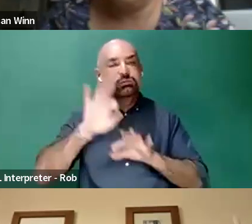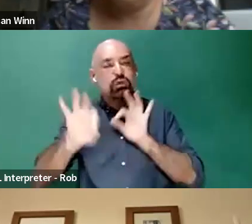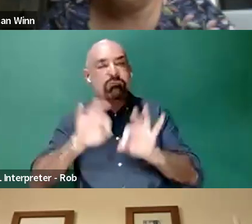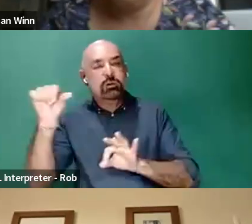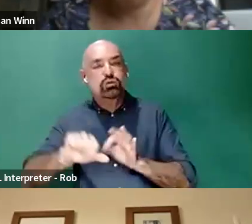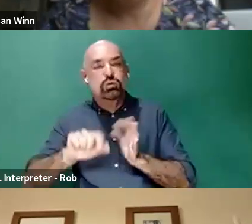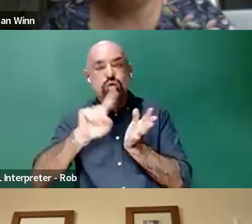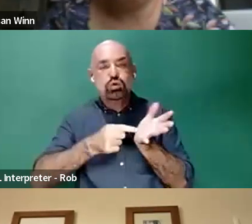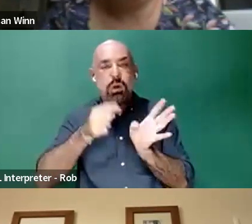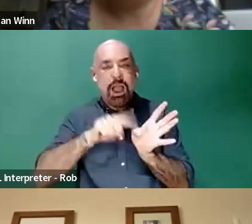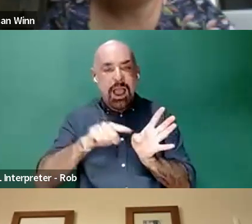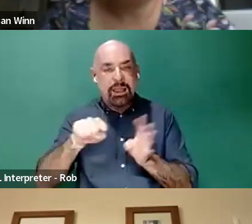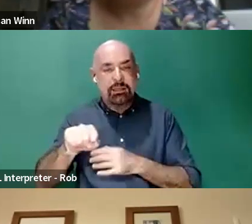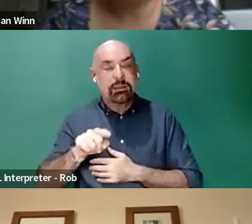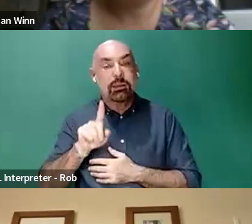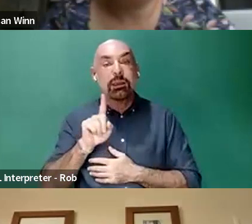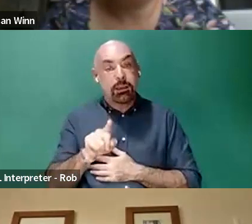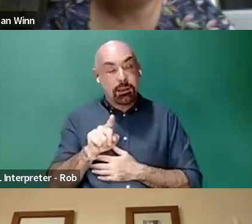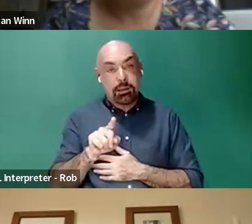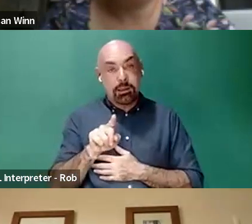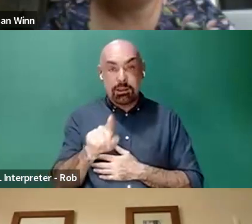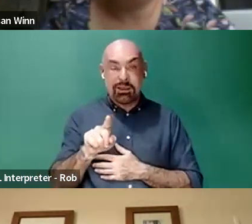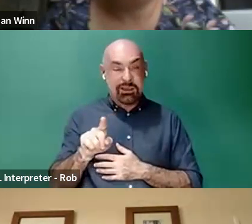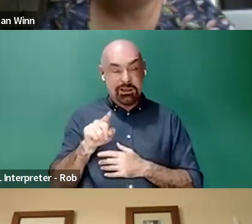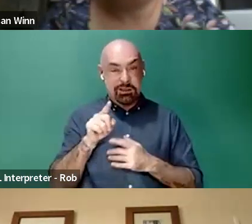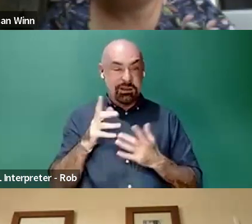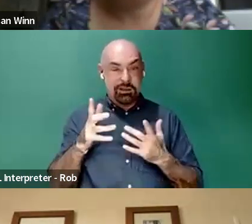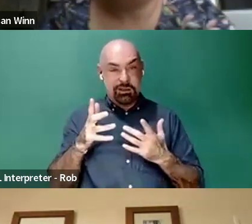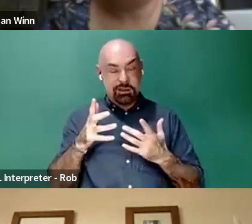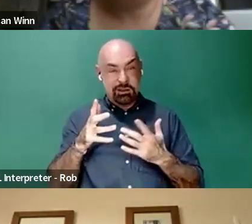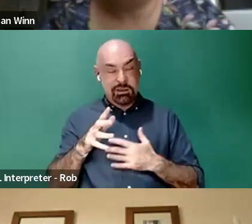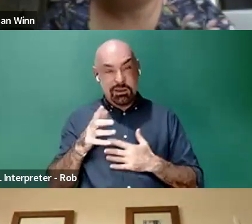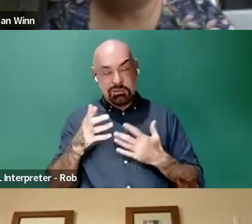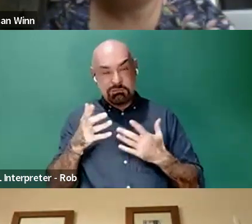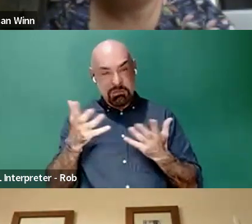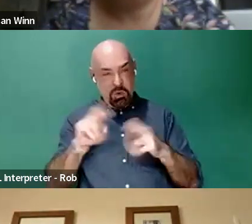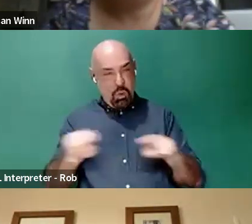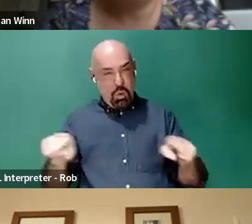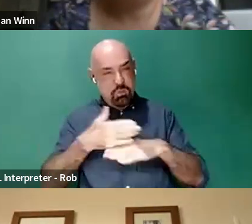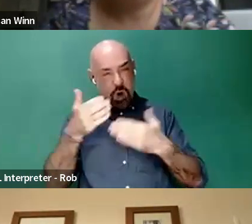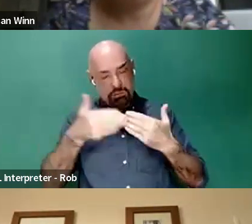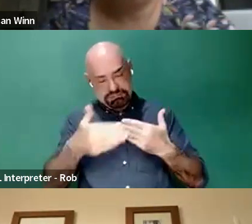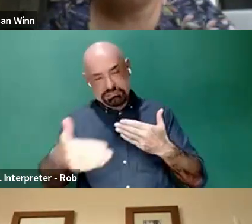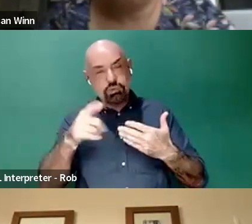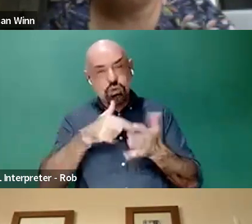Those of you who are off in the four nations, who might be off work at that time, we'll keep it open a little bit longer.